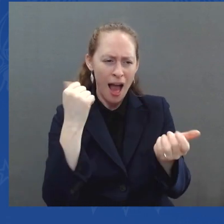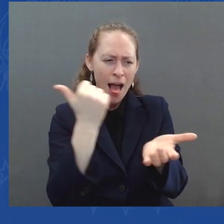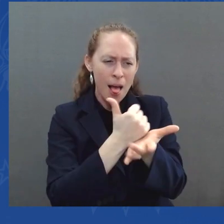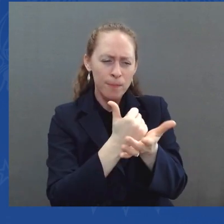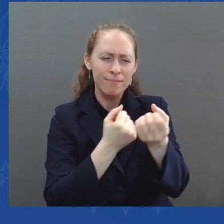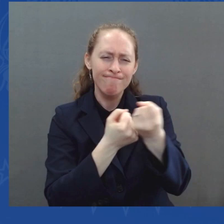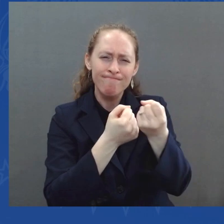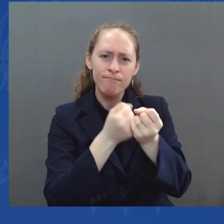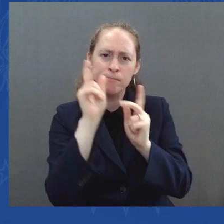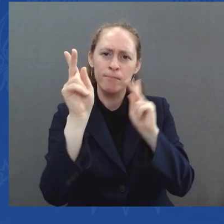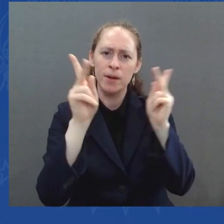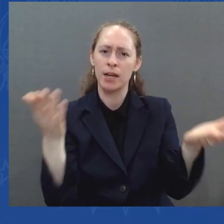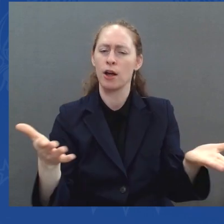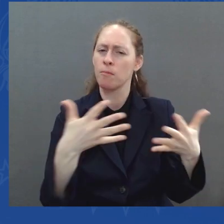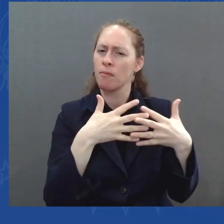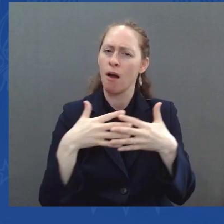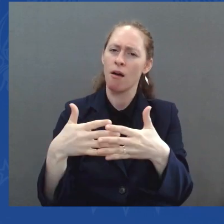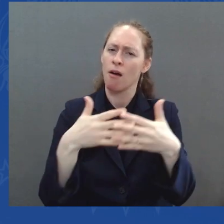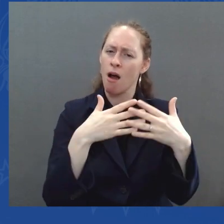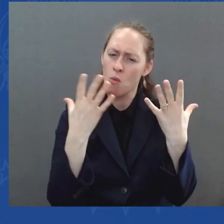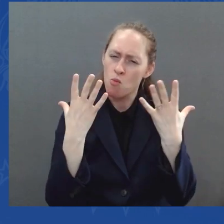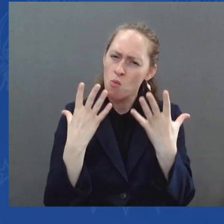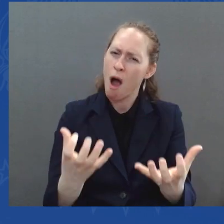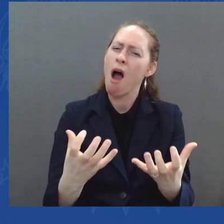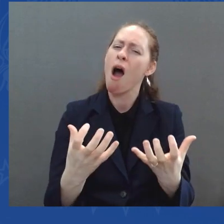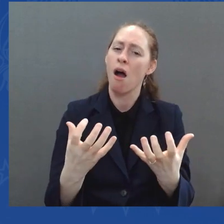because members of Congress took courageous votes,